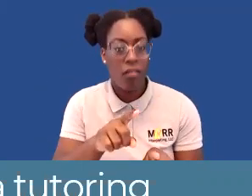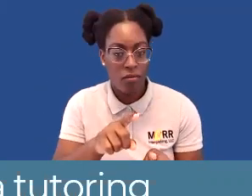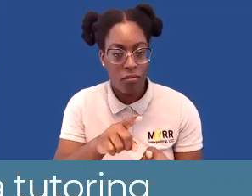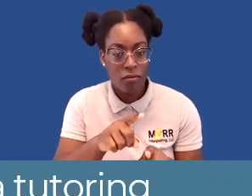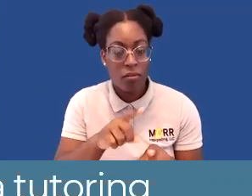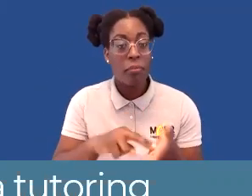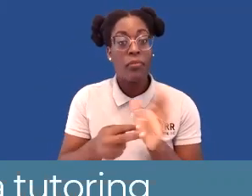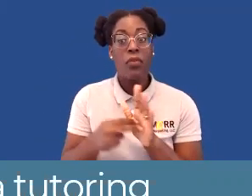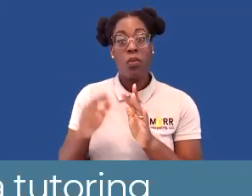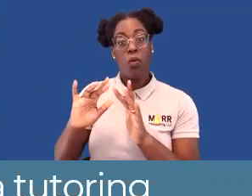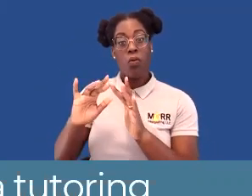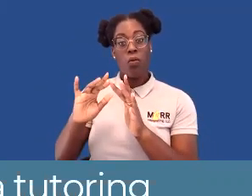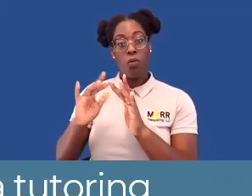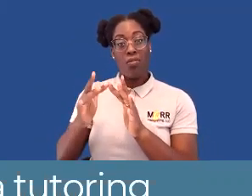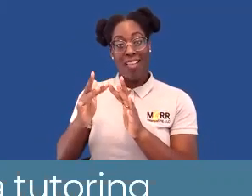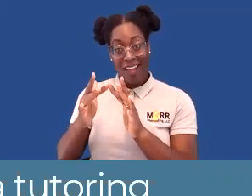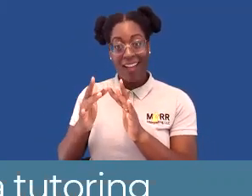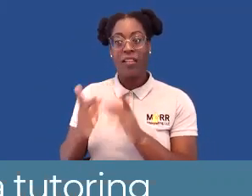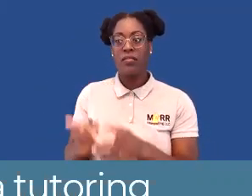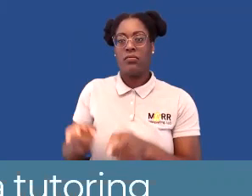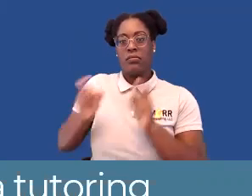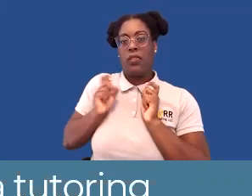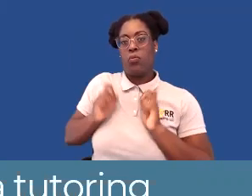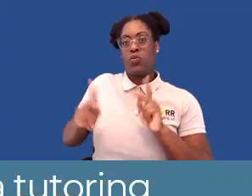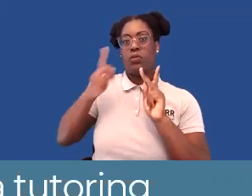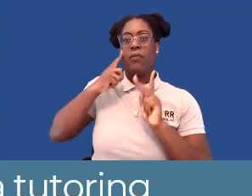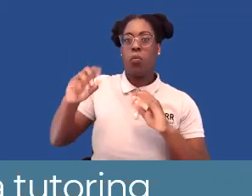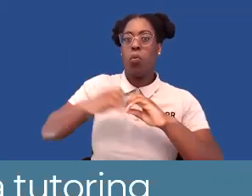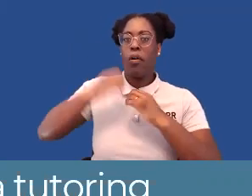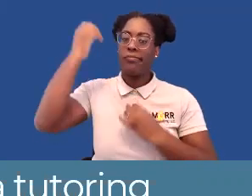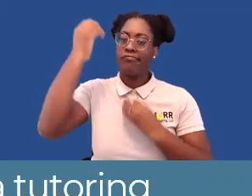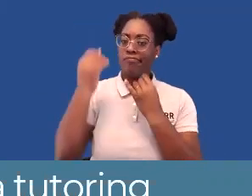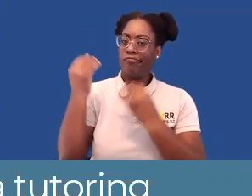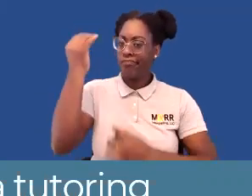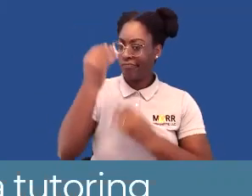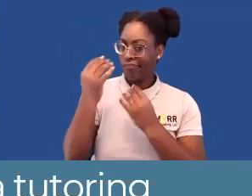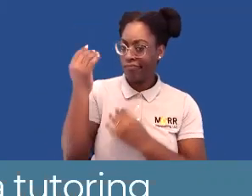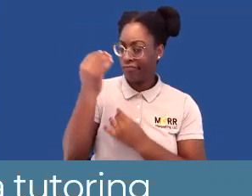their understanding of writing center work than perhaps a synchronous approach. So these are some of the common myths that I hear,